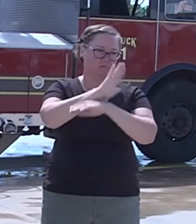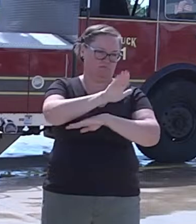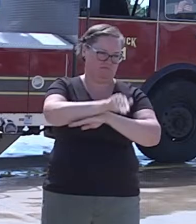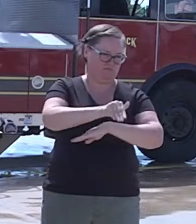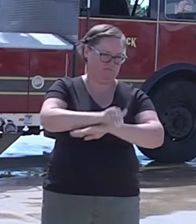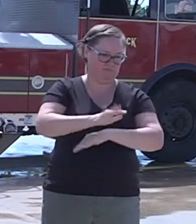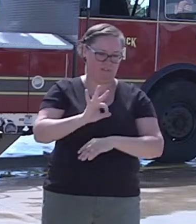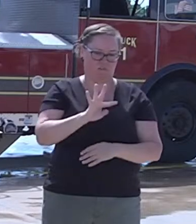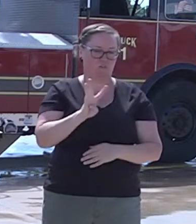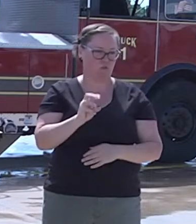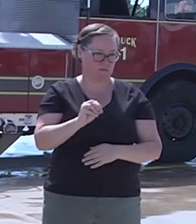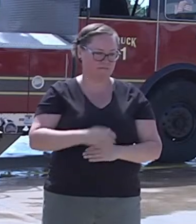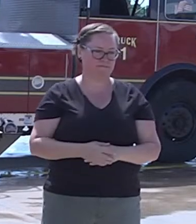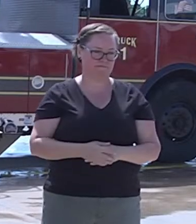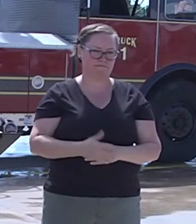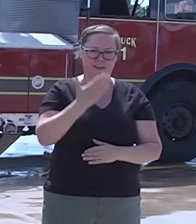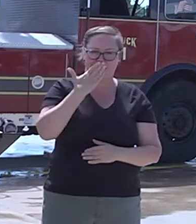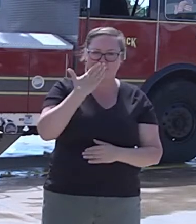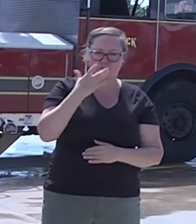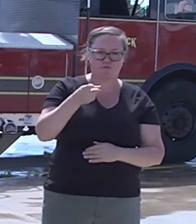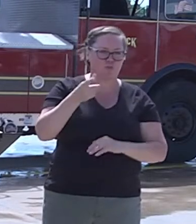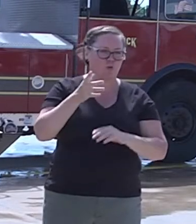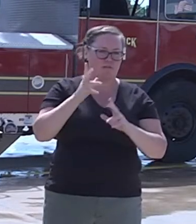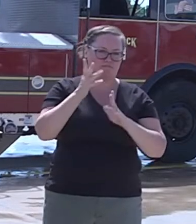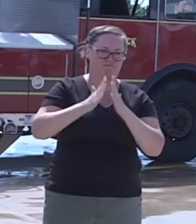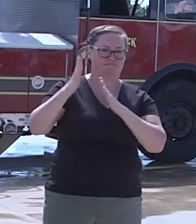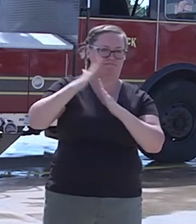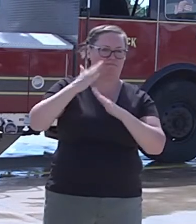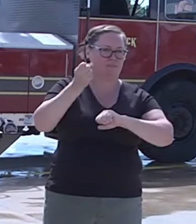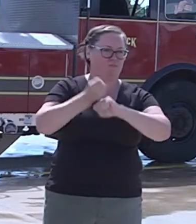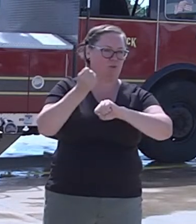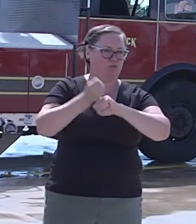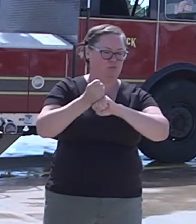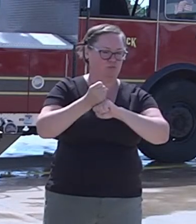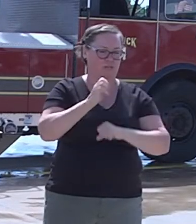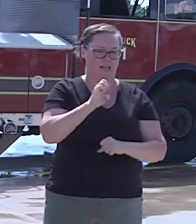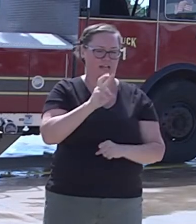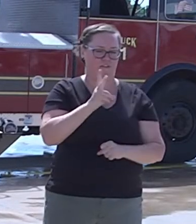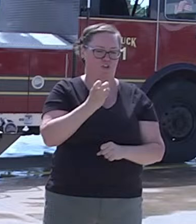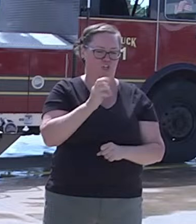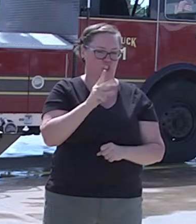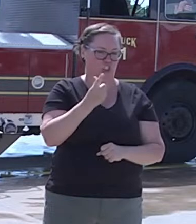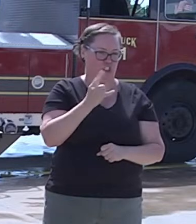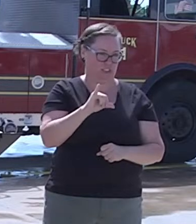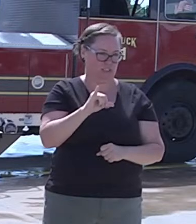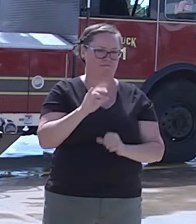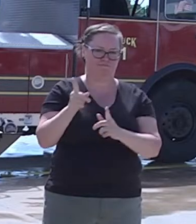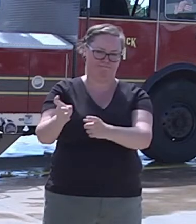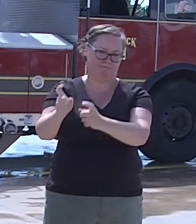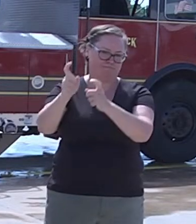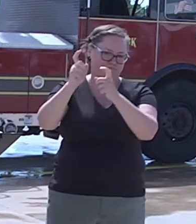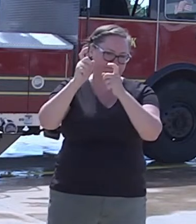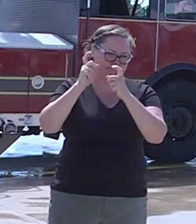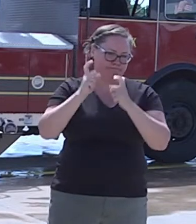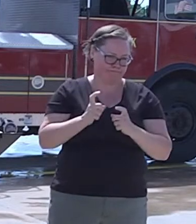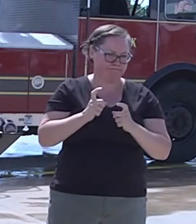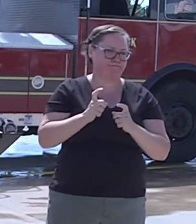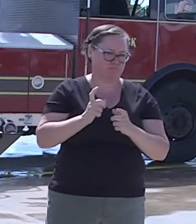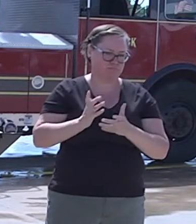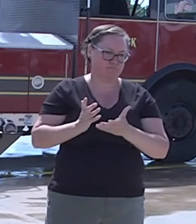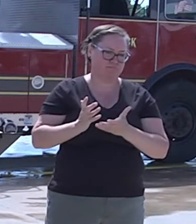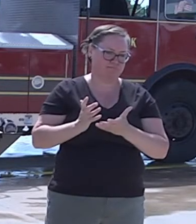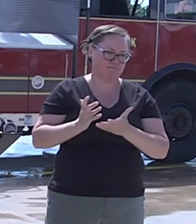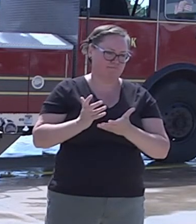sponsor our title sponsor evergy uh they provided a large donation for the fireworks and uh to make